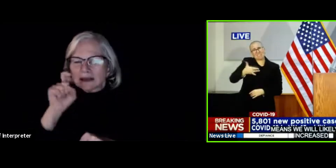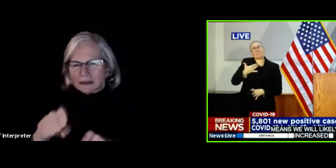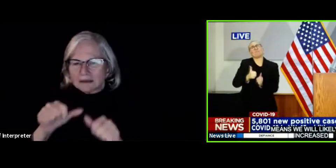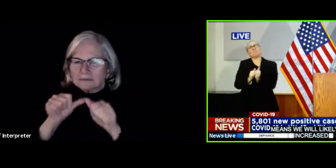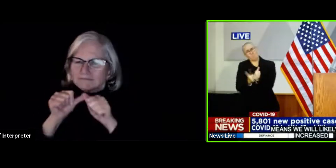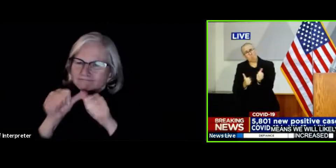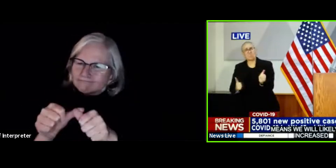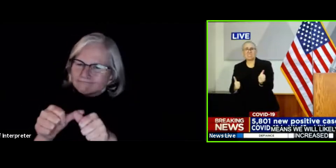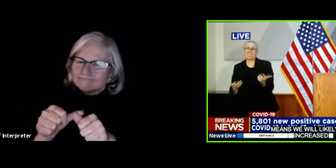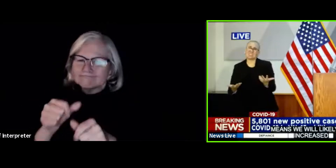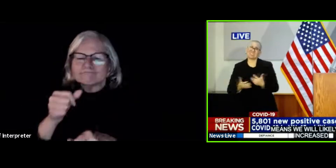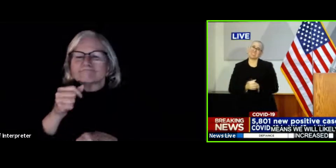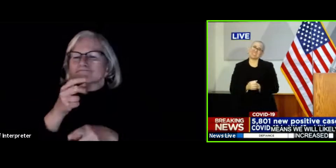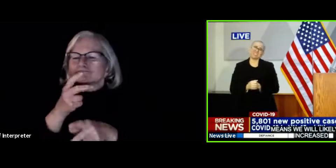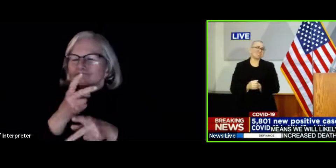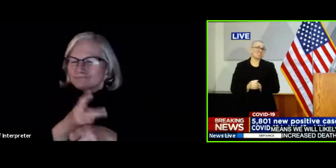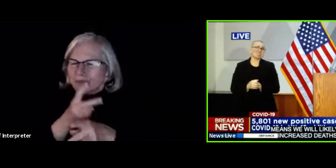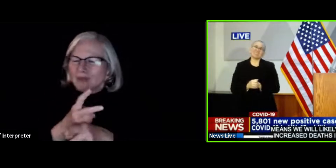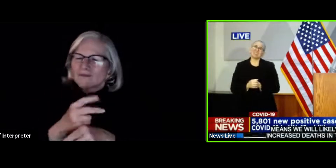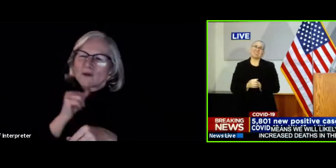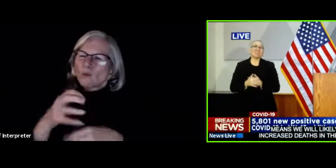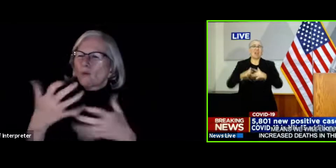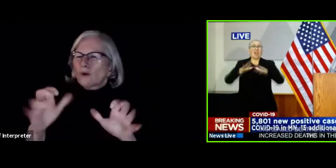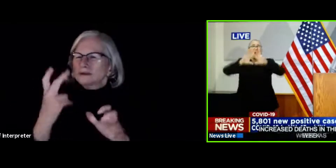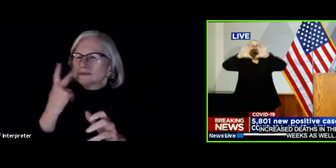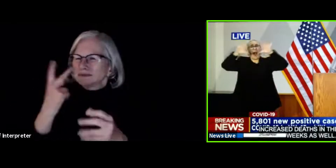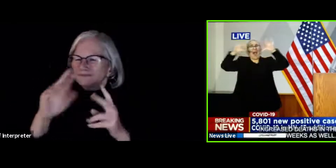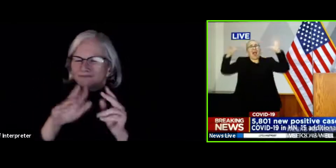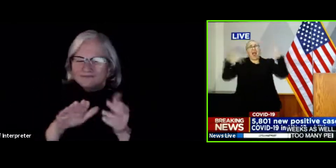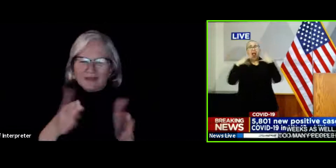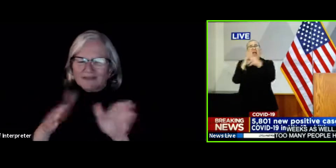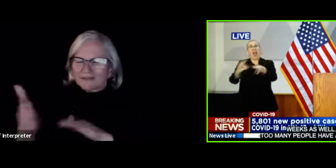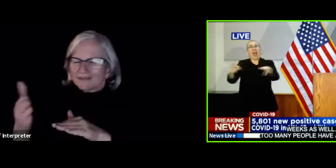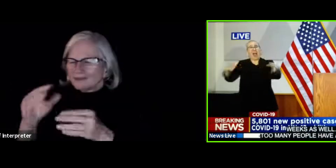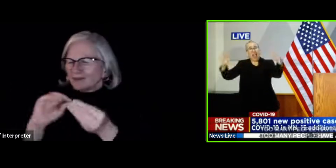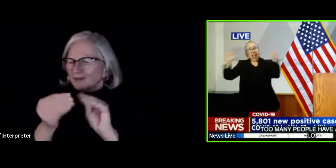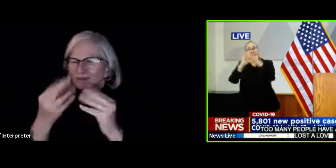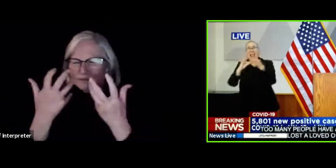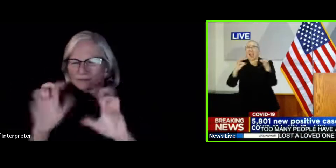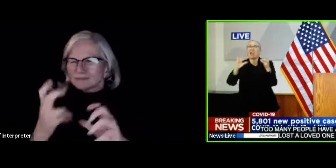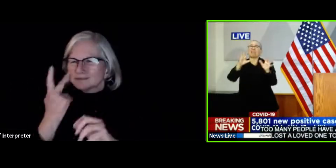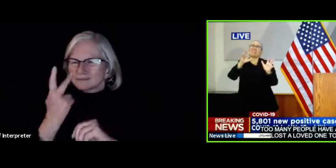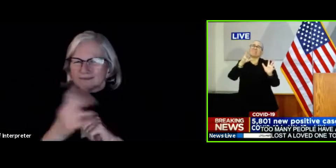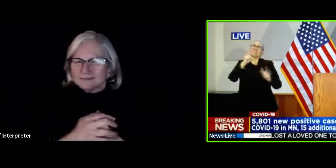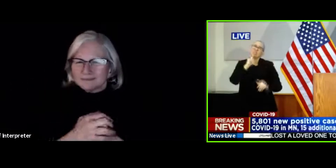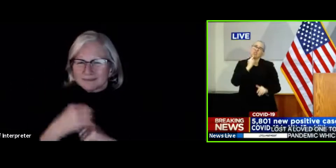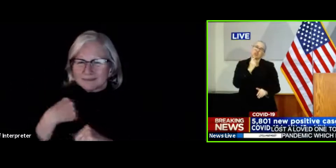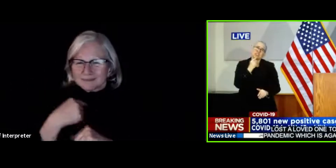SO ALL OF THIS LEADS US TO SAY THAT WE ARE IN STILL A VERY CRITICAL SPOT IN THIS PANDEMIC